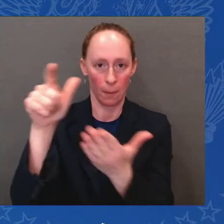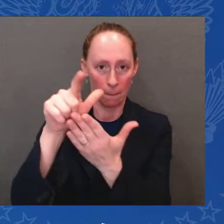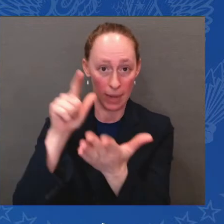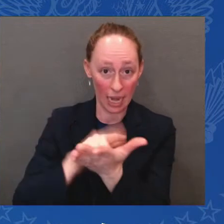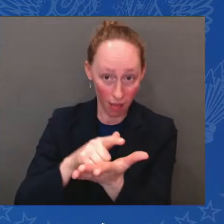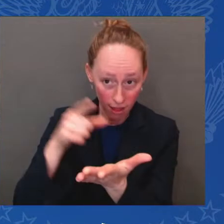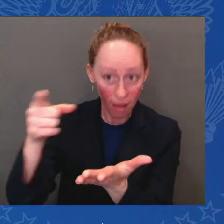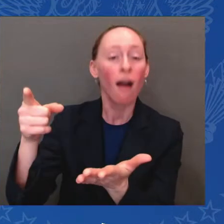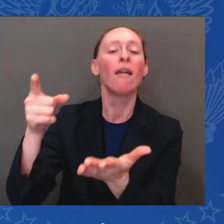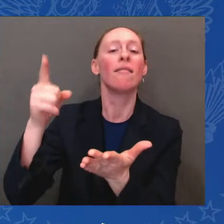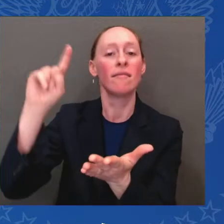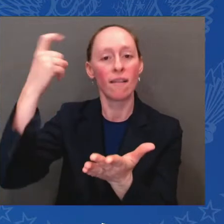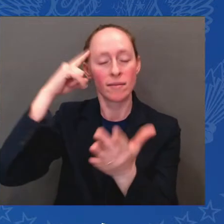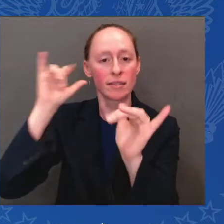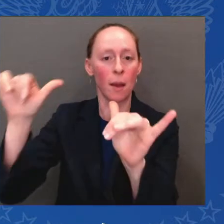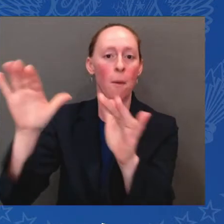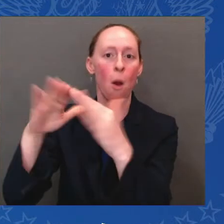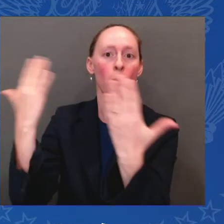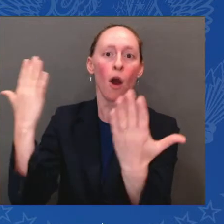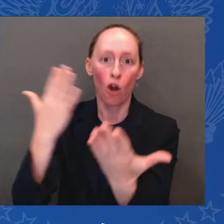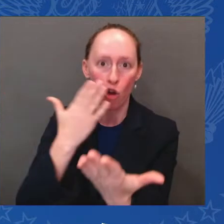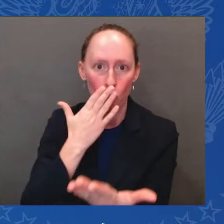and a needless crisis will have been averted,